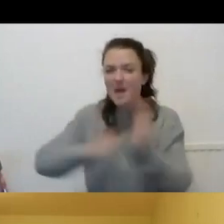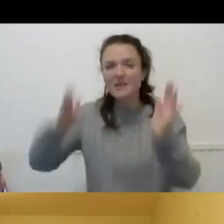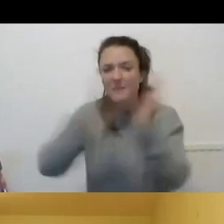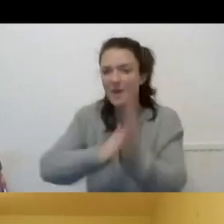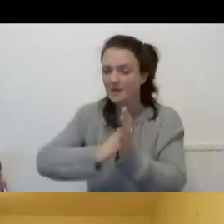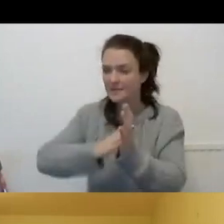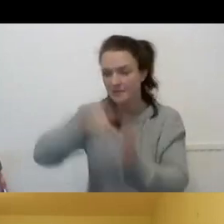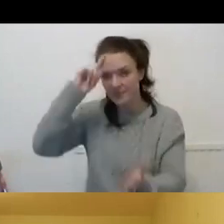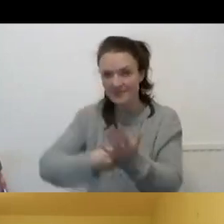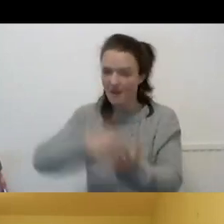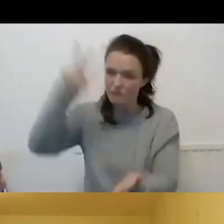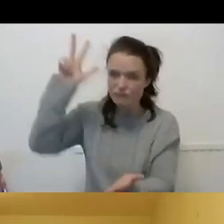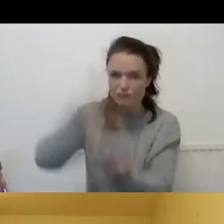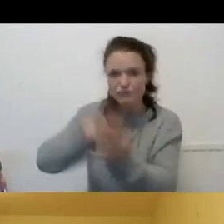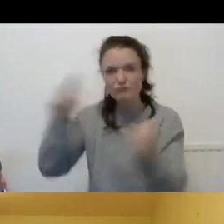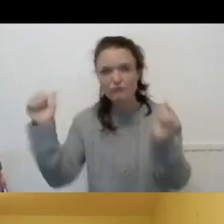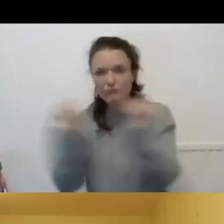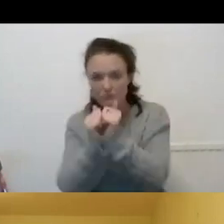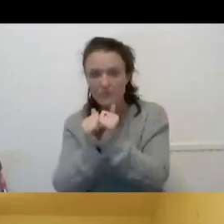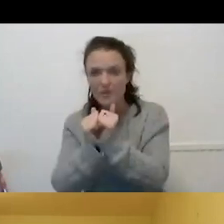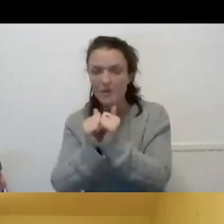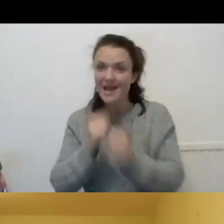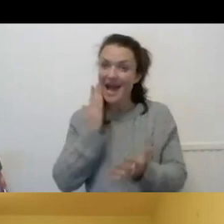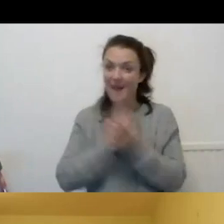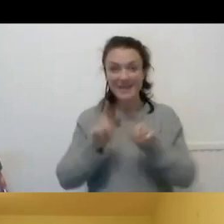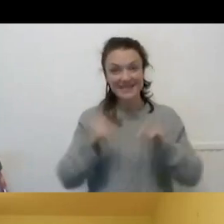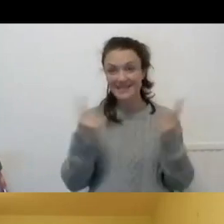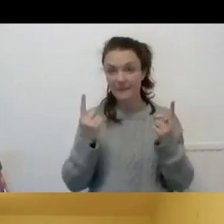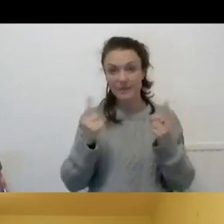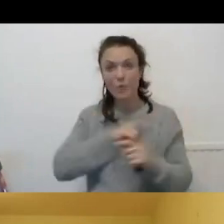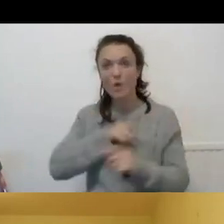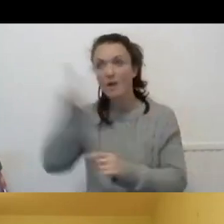again, this time, it was different, that mhrp have the information from the vaccine study as